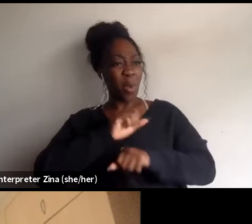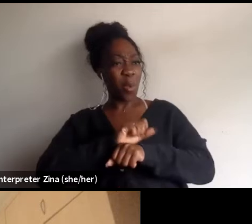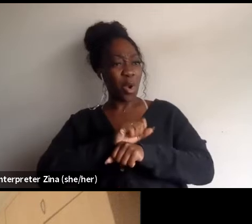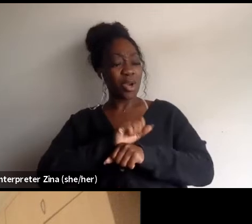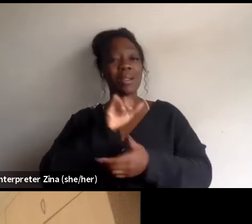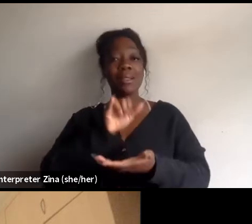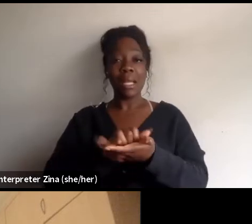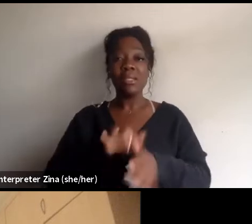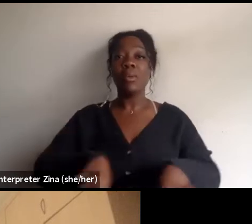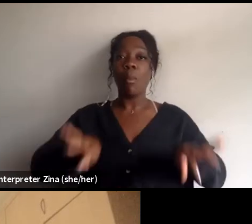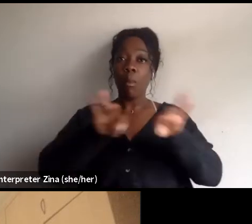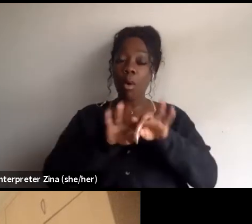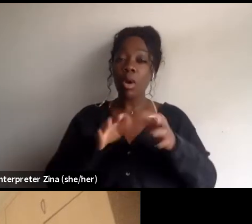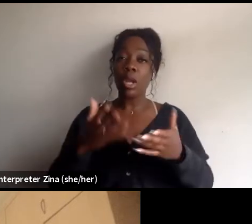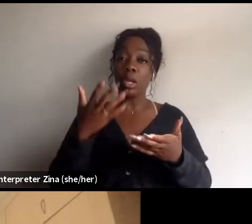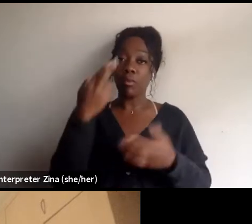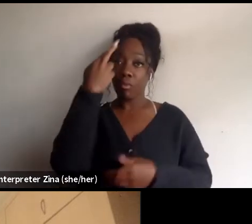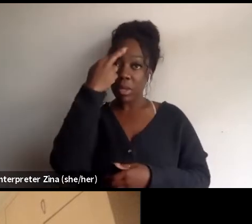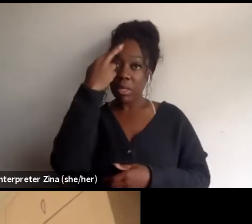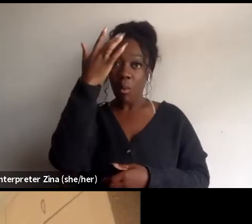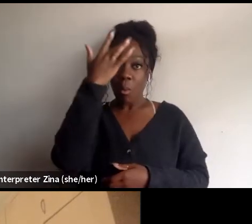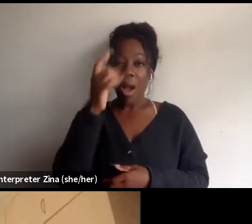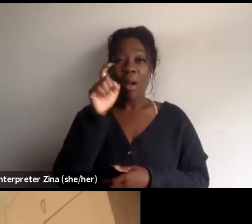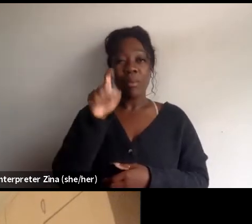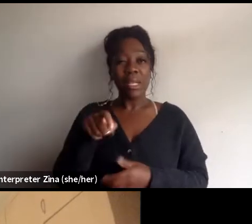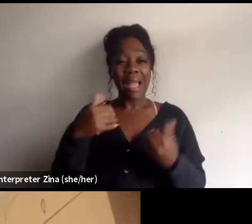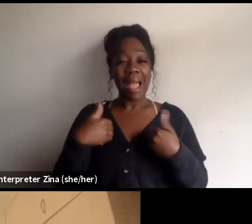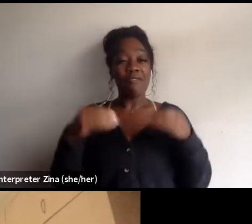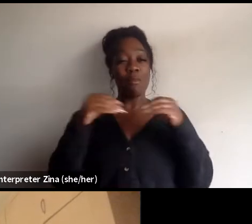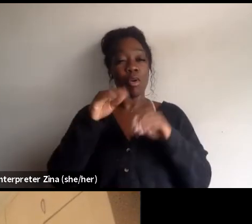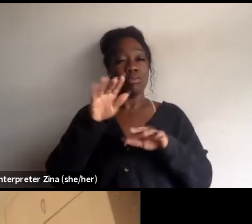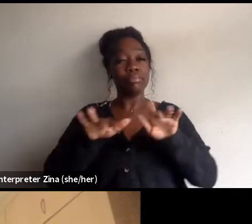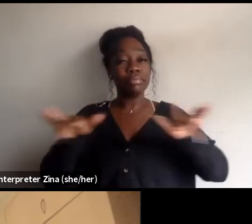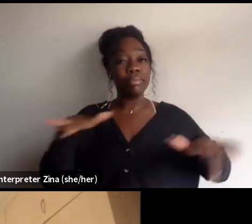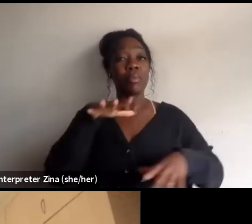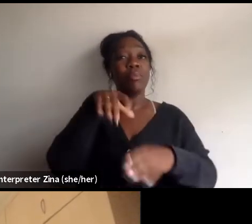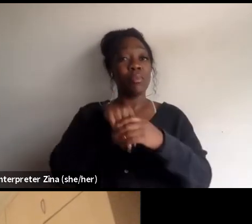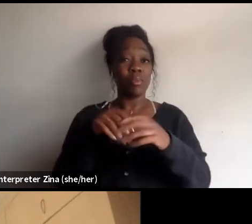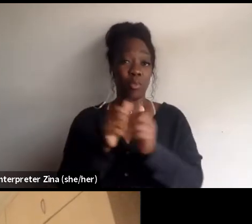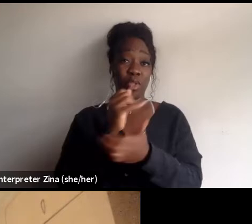It's just great for the arts. It's just far more interesting activity.